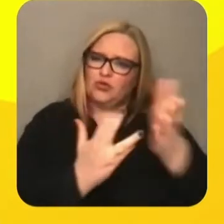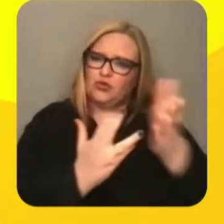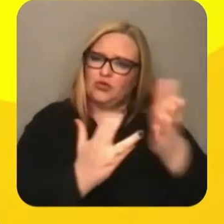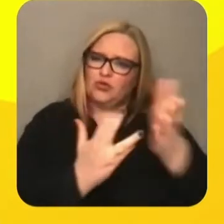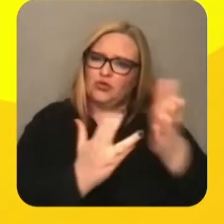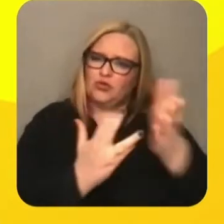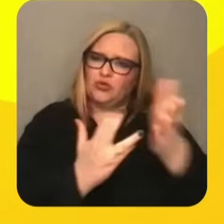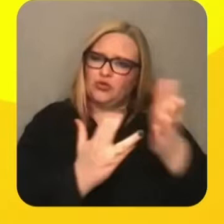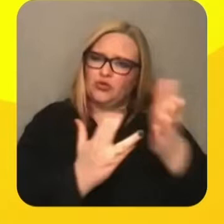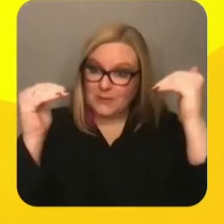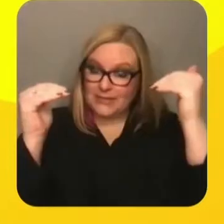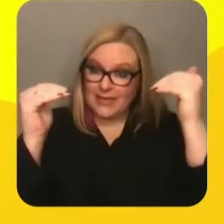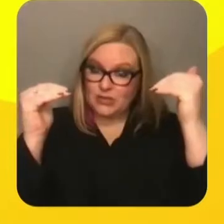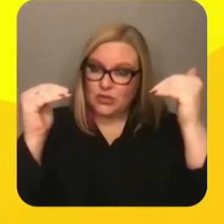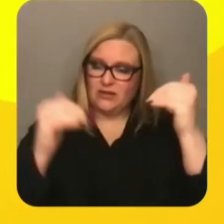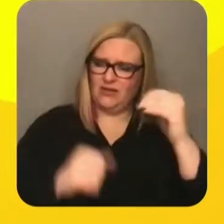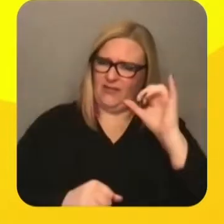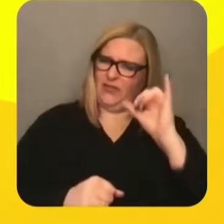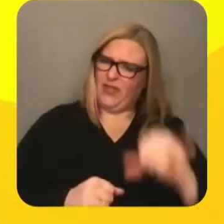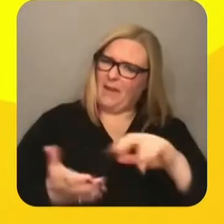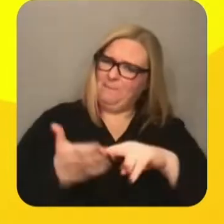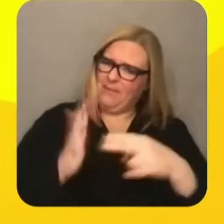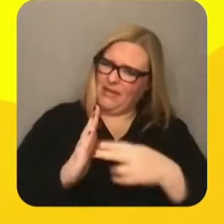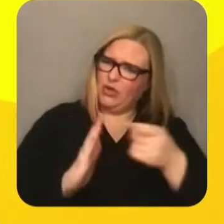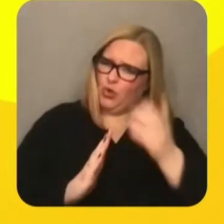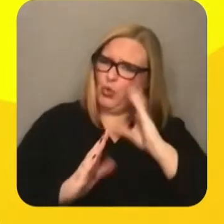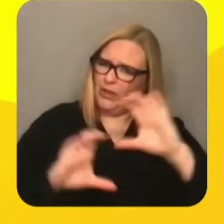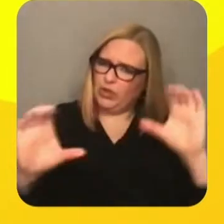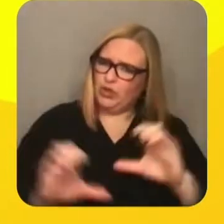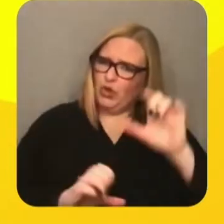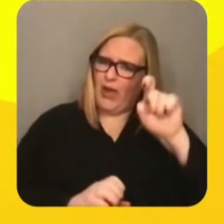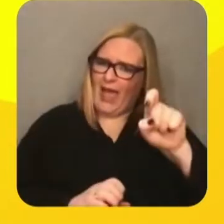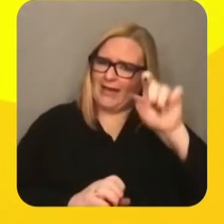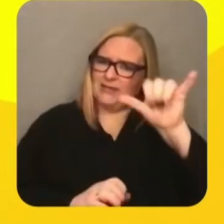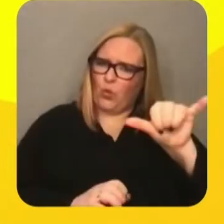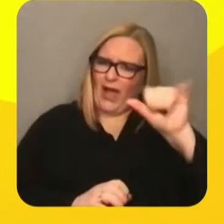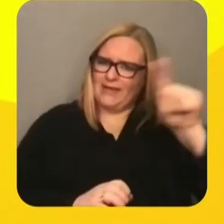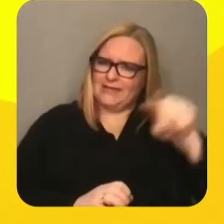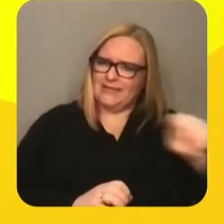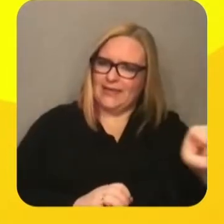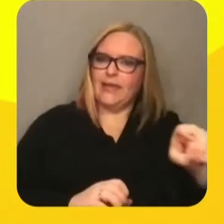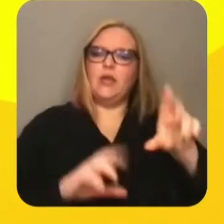of does this mean you will do xyz? No, it means we will do this part and this part.